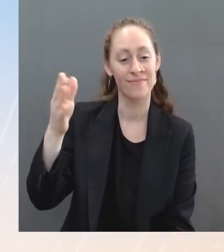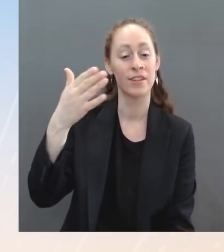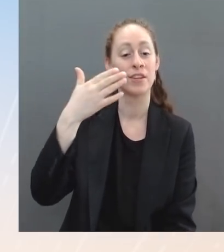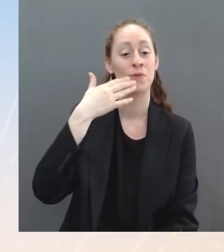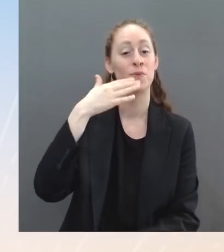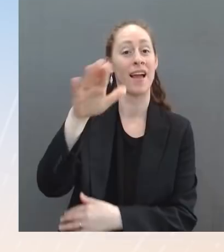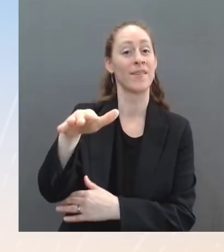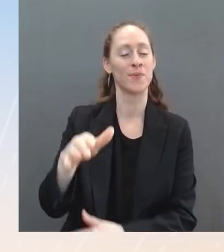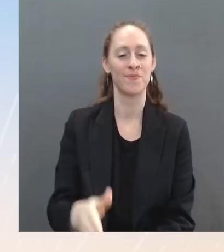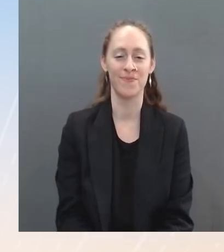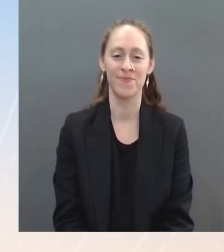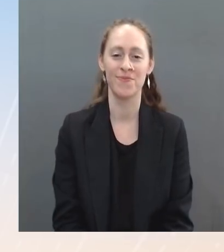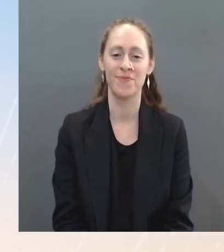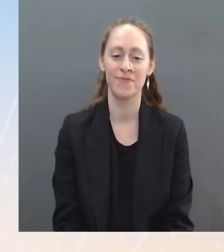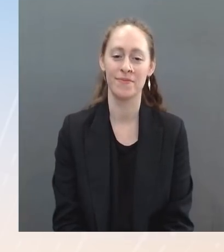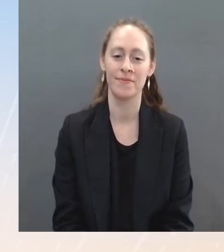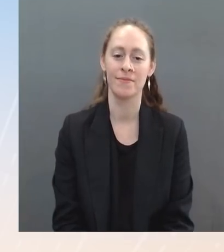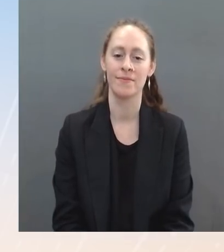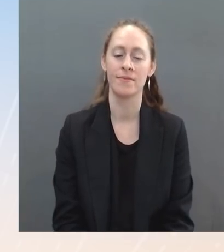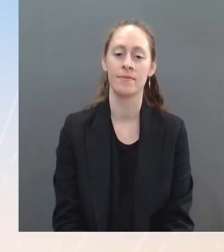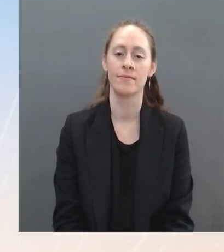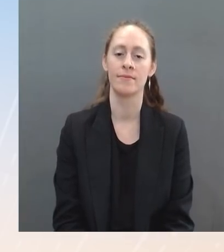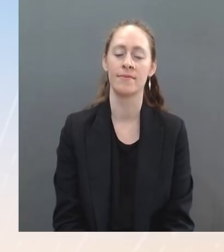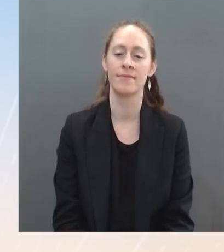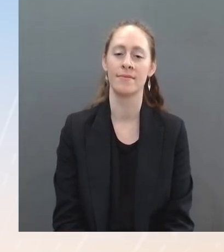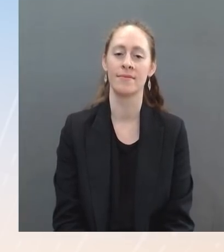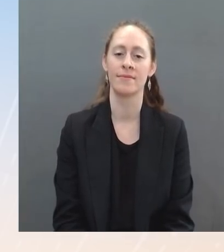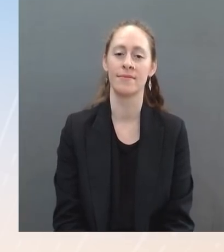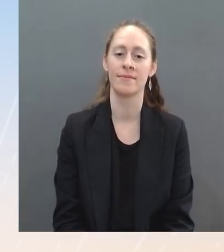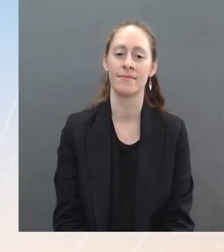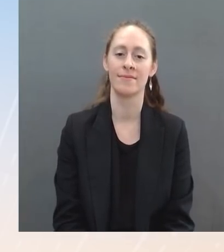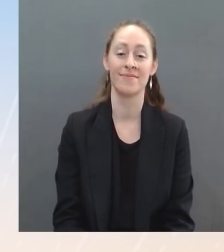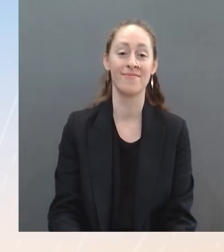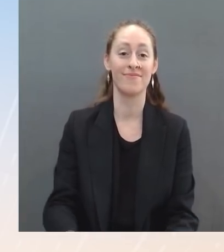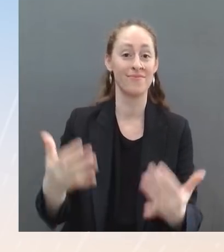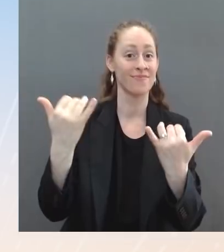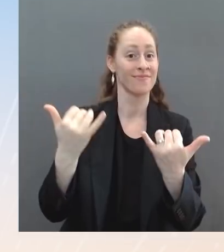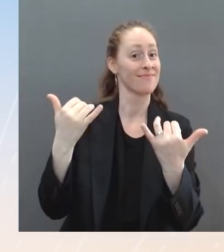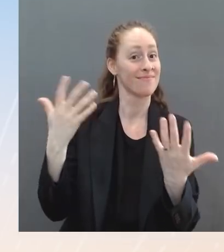So, today we have a very special guest, a friend of the briefing room returning today.